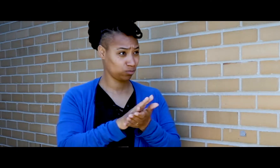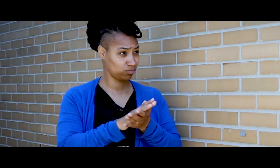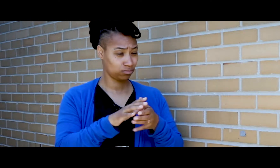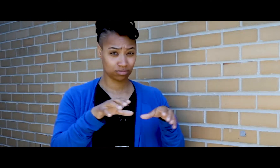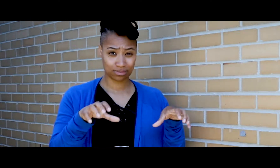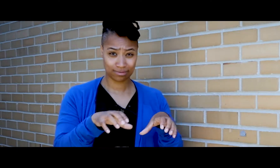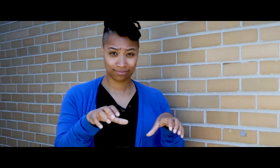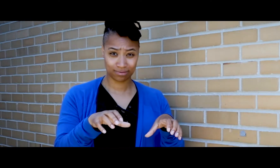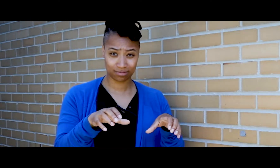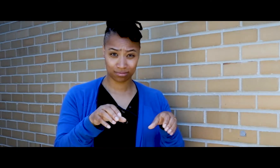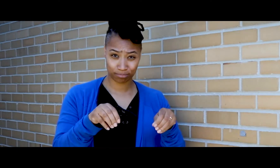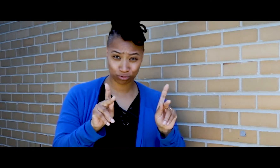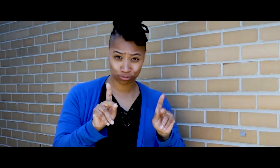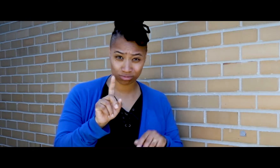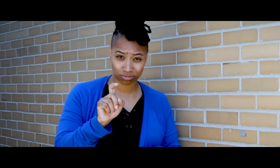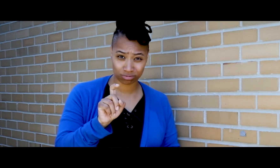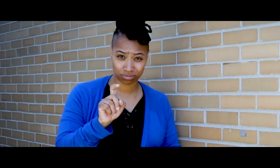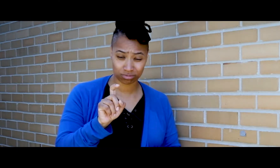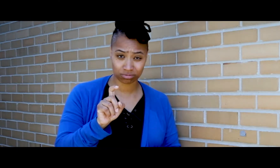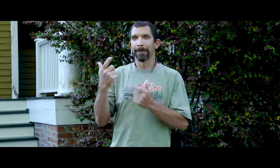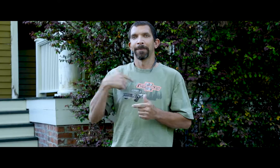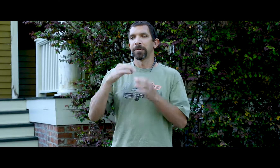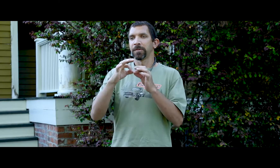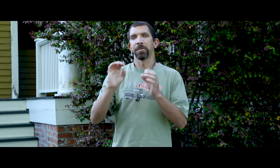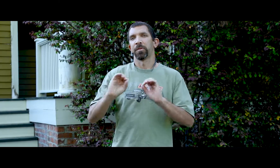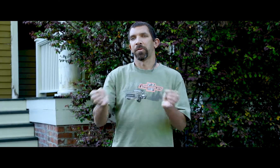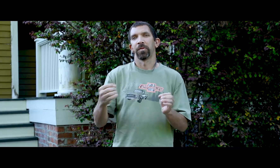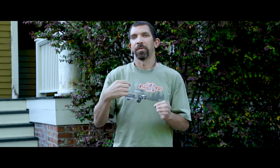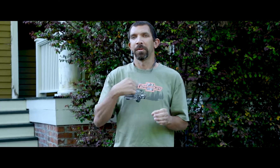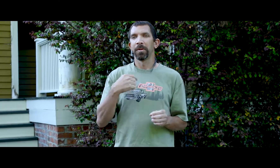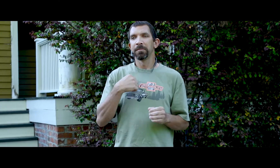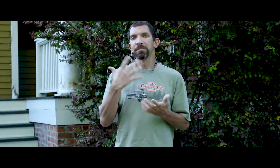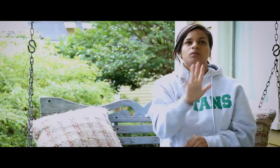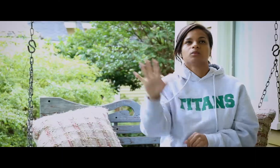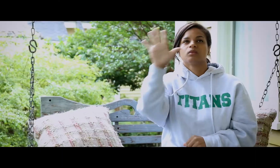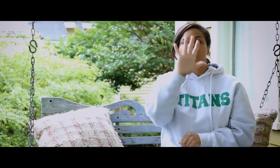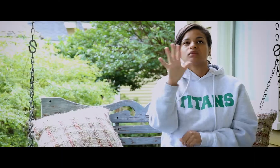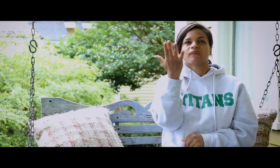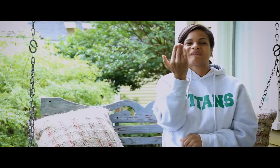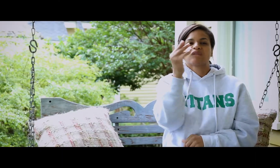to after-school activities and opportunities? I didn't have any interpreters. It was cool, there were about